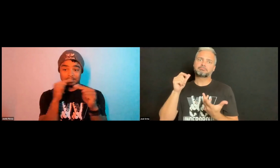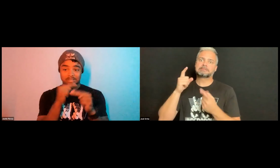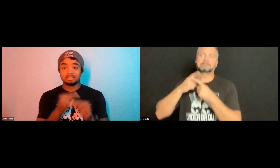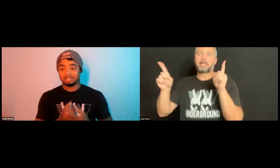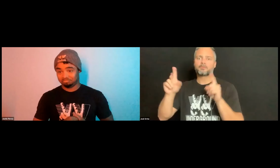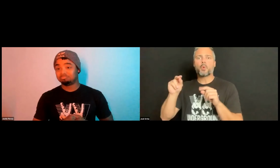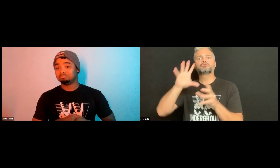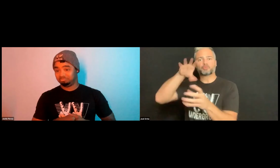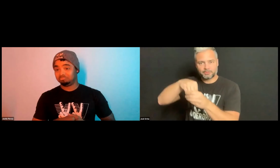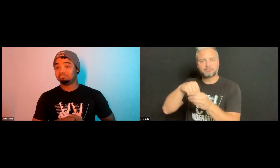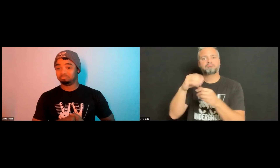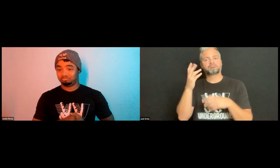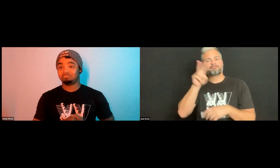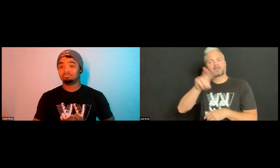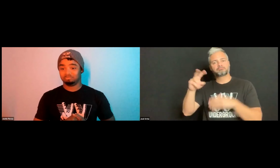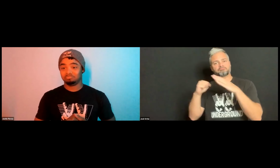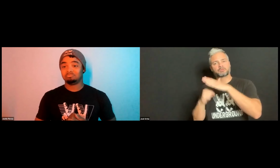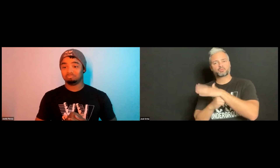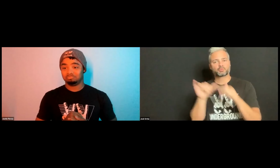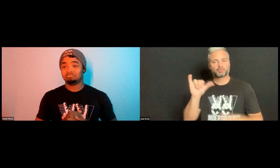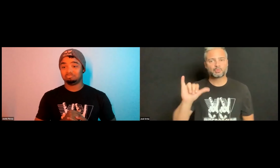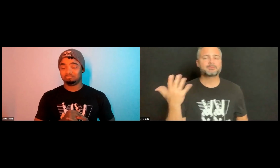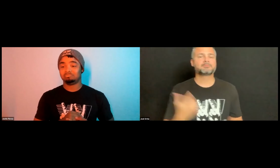It wasn't different. It included the VV foundations.